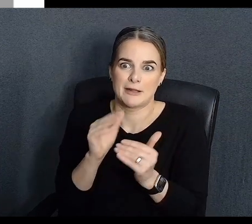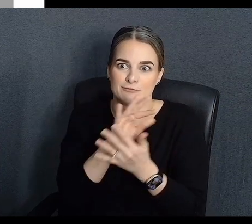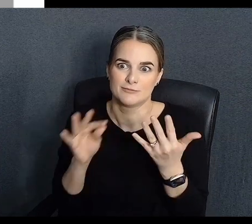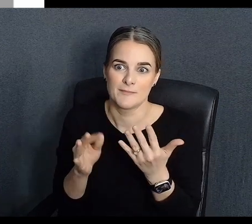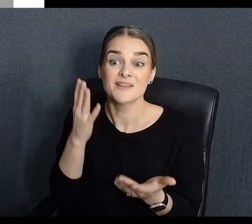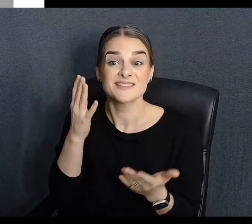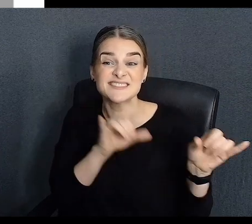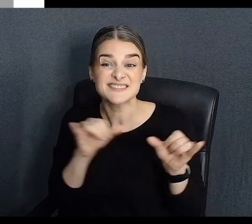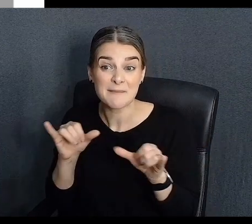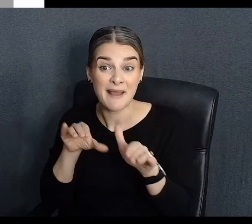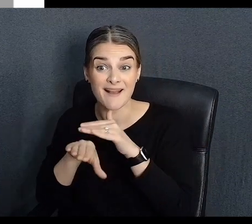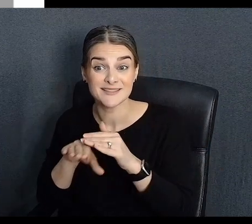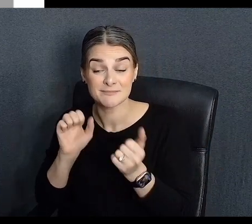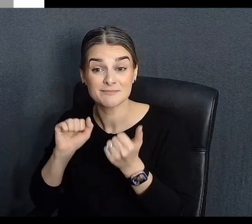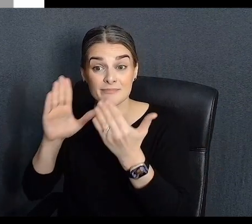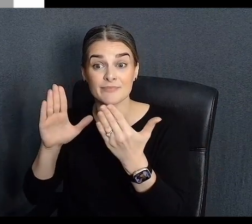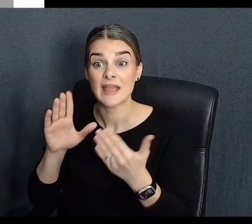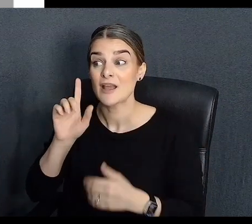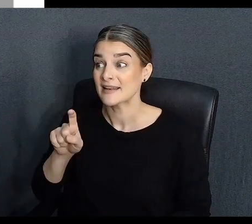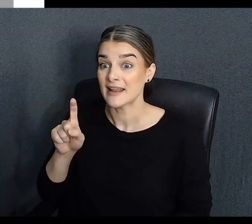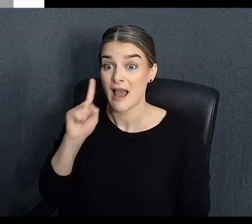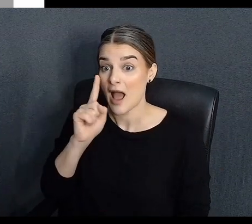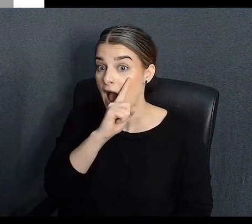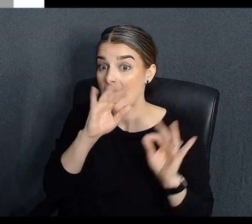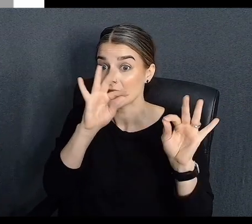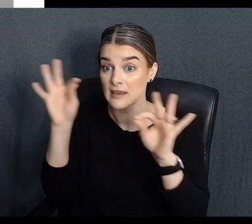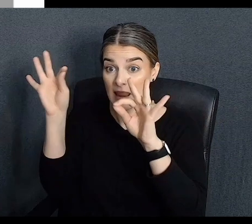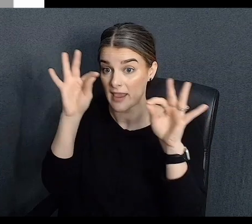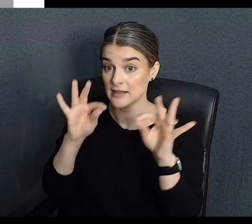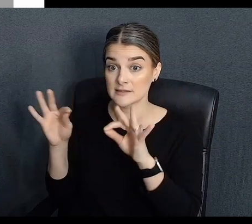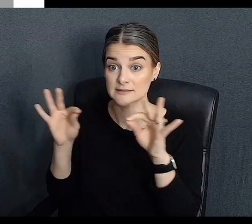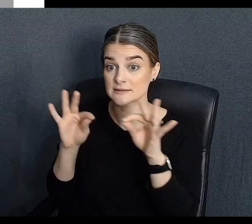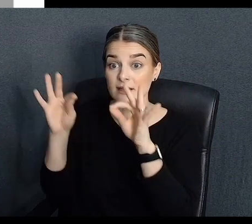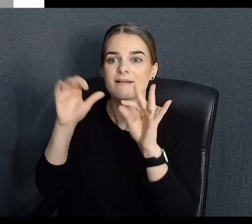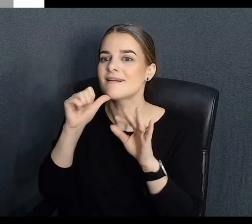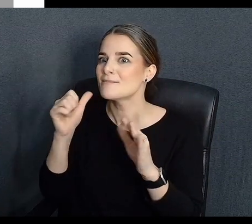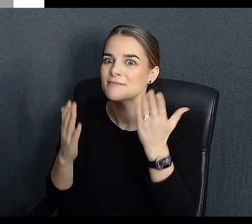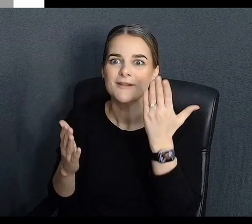So if somebody needs eye gaze, that's not necessarily available on every single system.